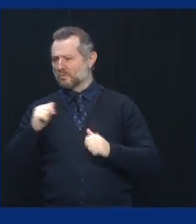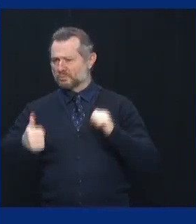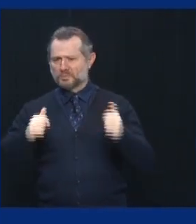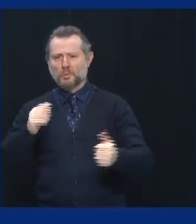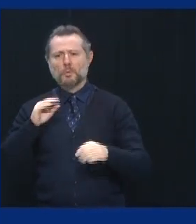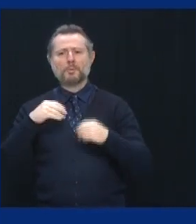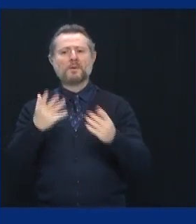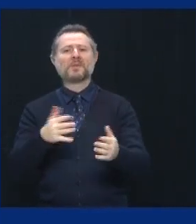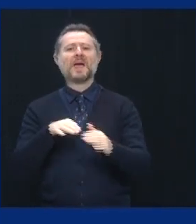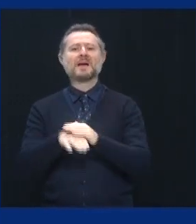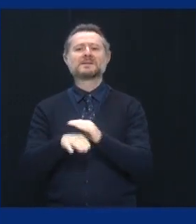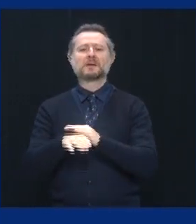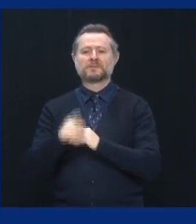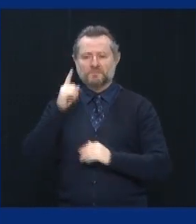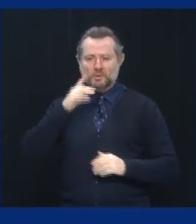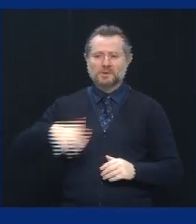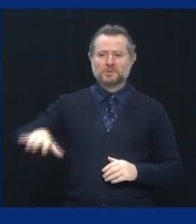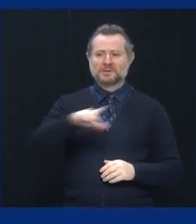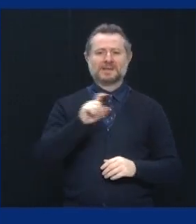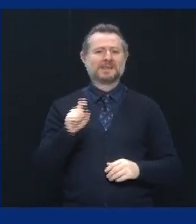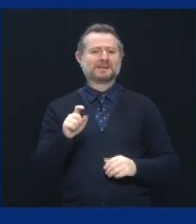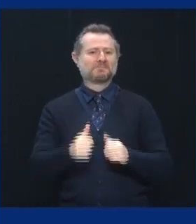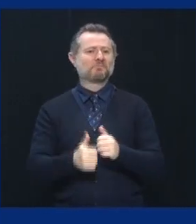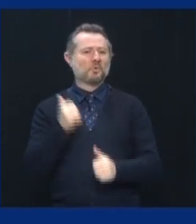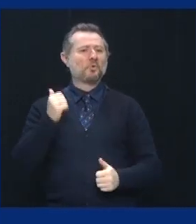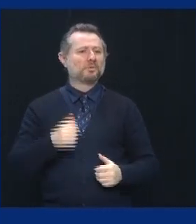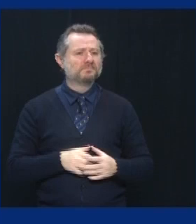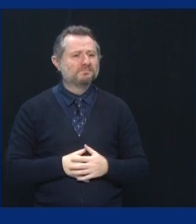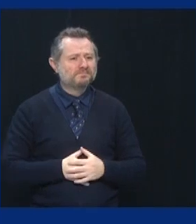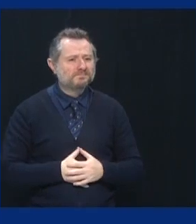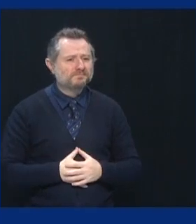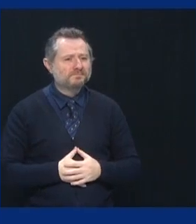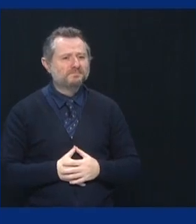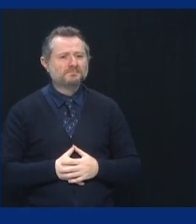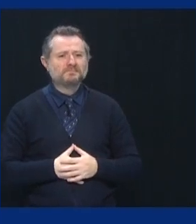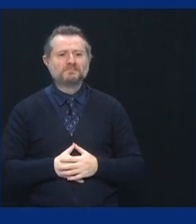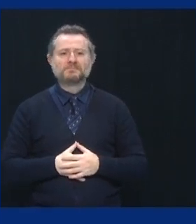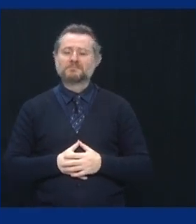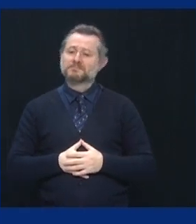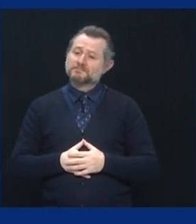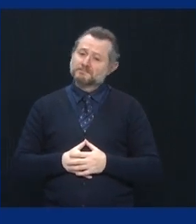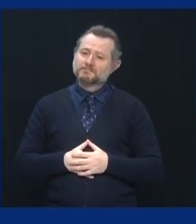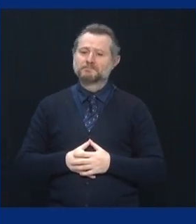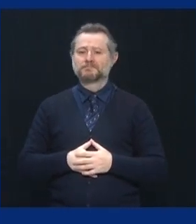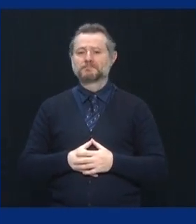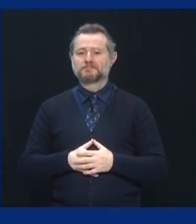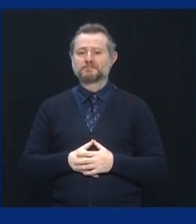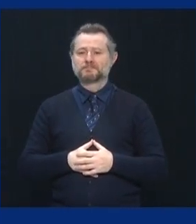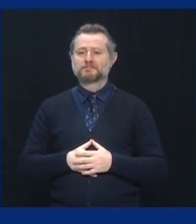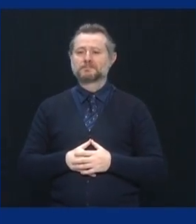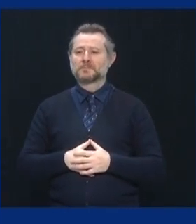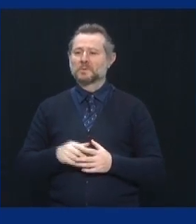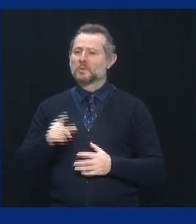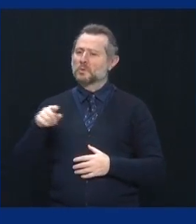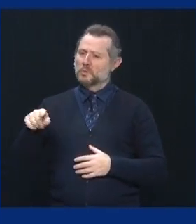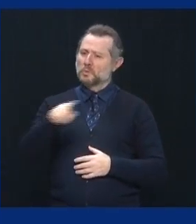AND WE ARE OPENING UP OTHER VACCINATION SITES IN NI HTSA AND IN CHURCHES AND IN LARGER SCALE